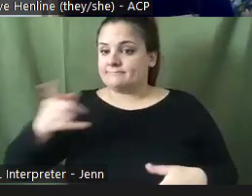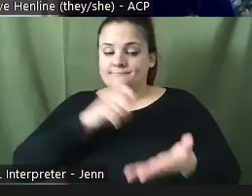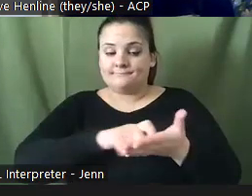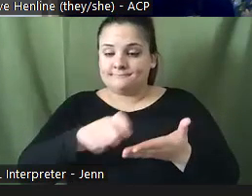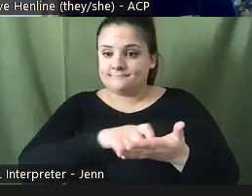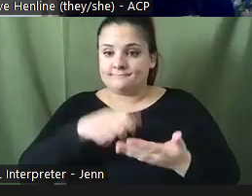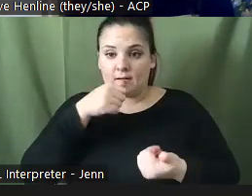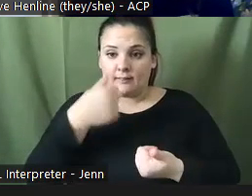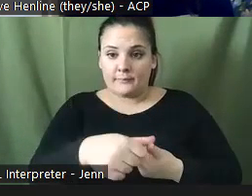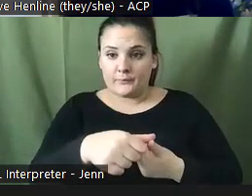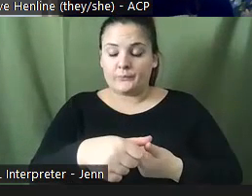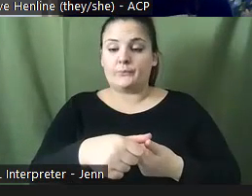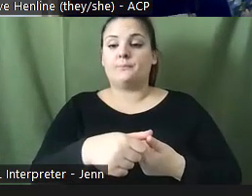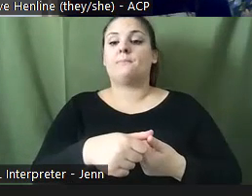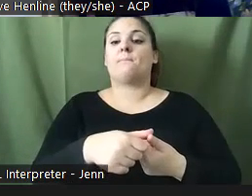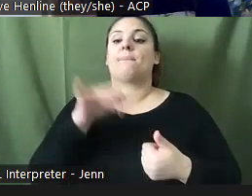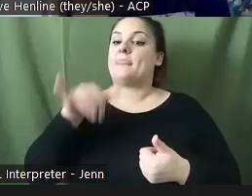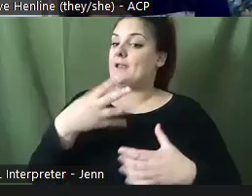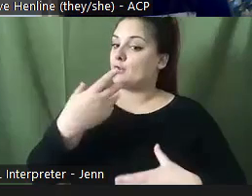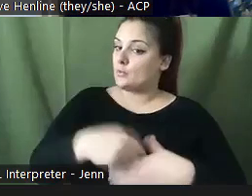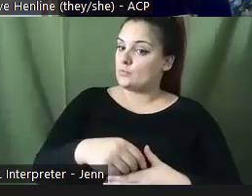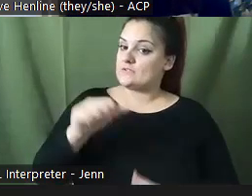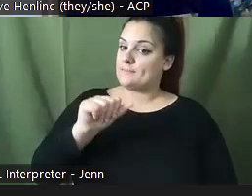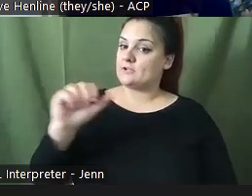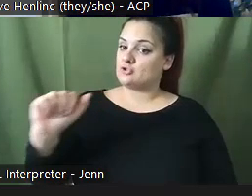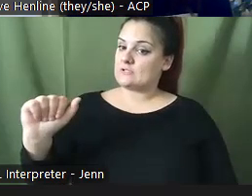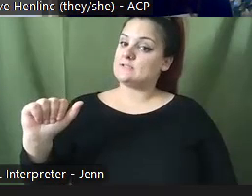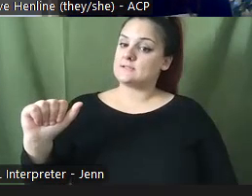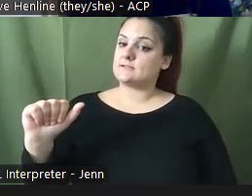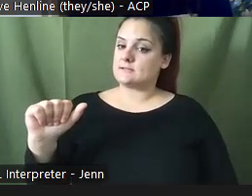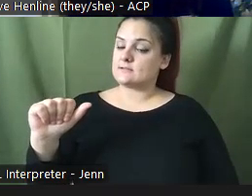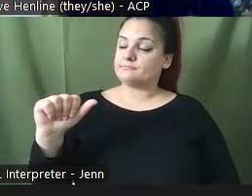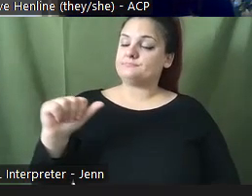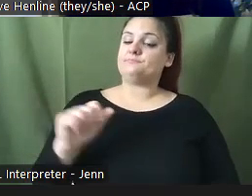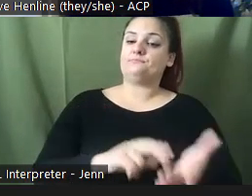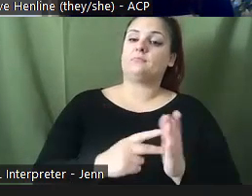application assistants. So you can you can write a letter supporting that you've had the conversation